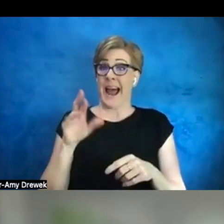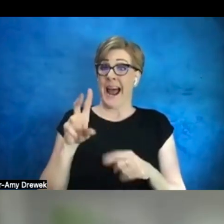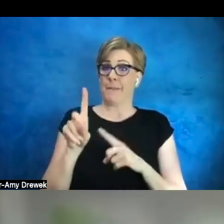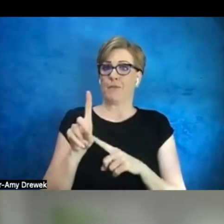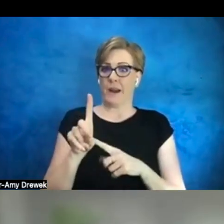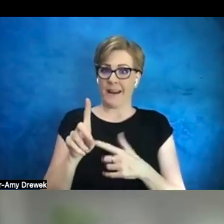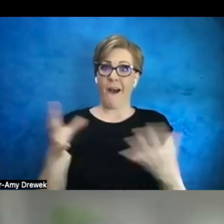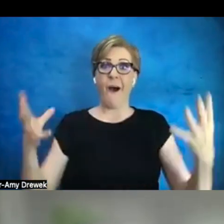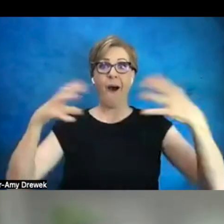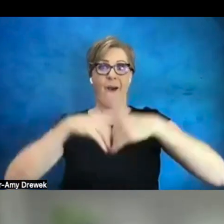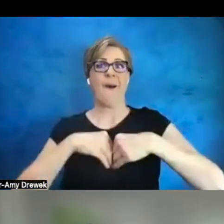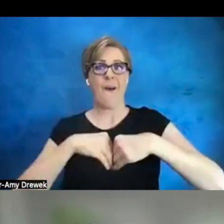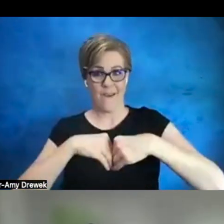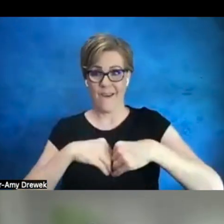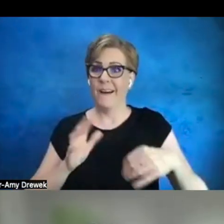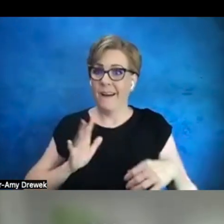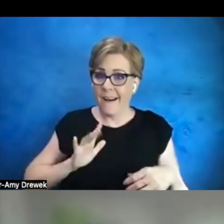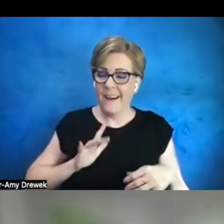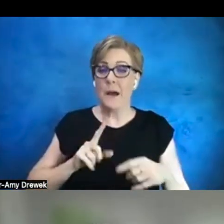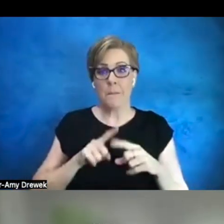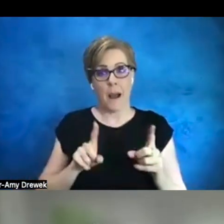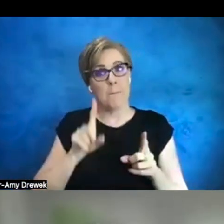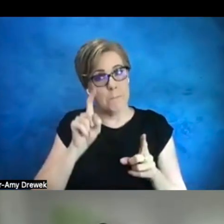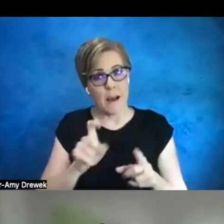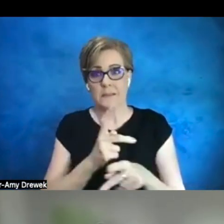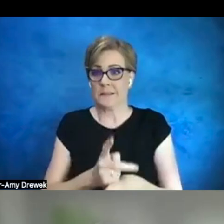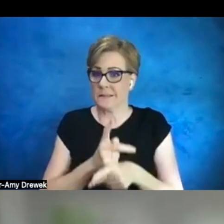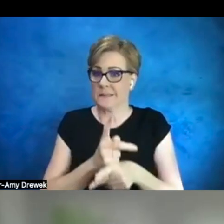but it does include some intentionality in how you're structuring your space.